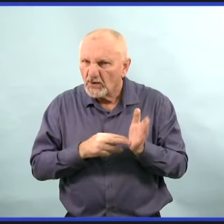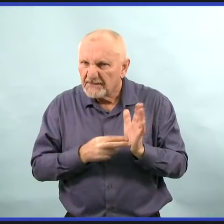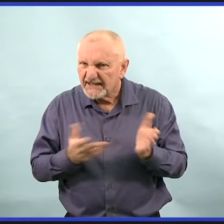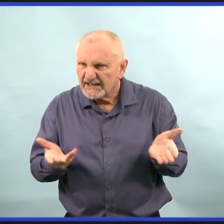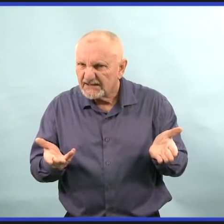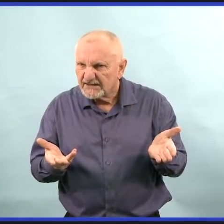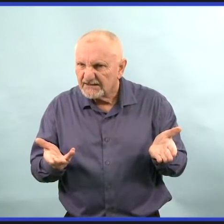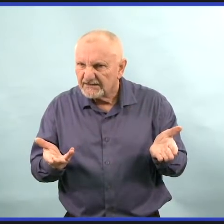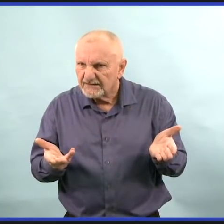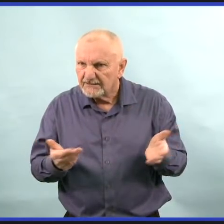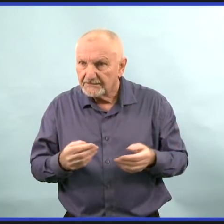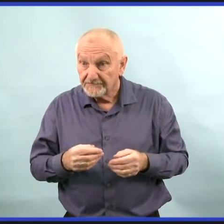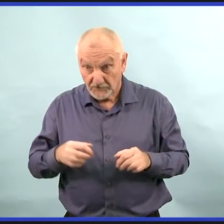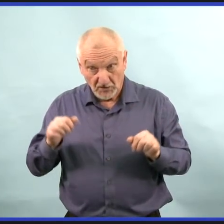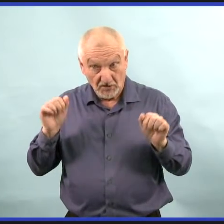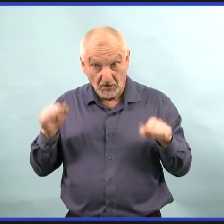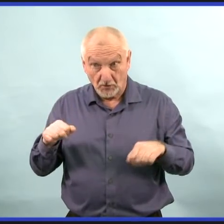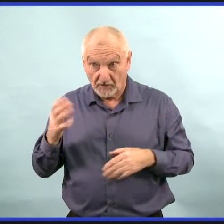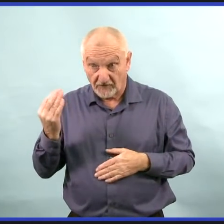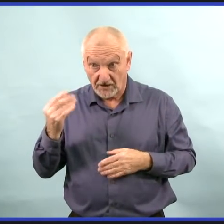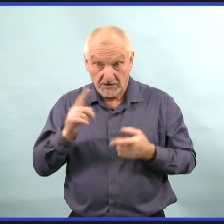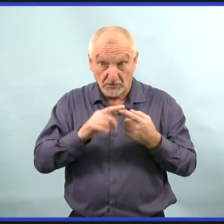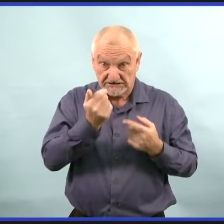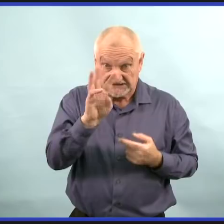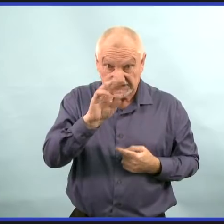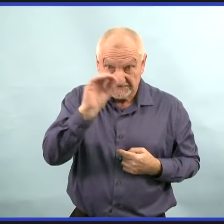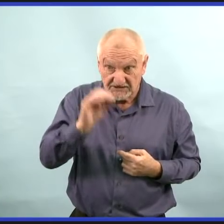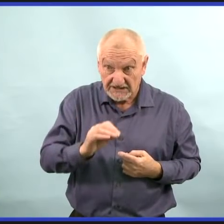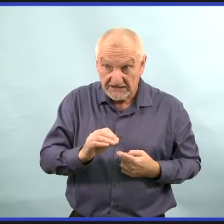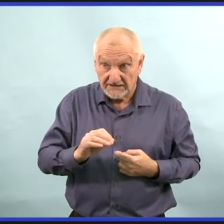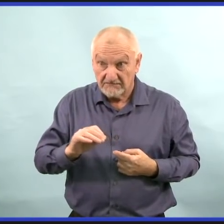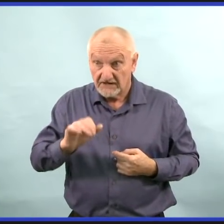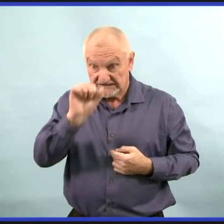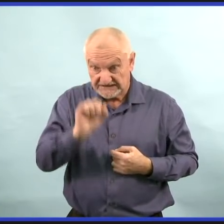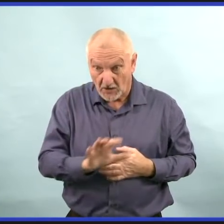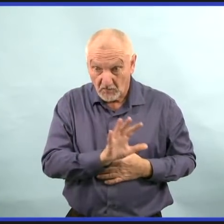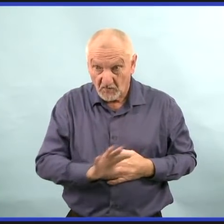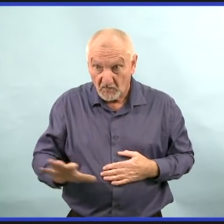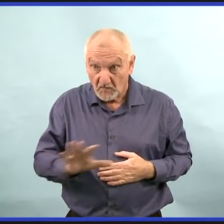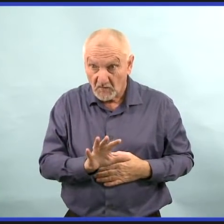14 to 16 in the southern health region and restrictions that have been placed for a few